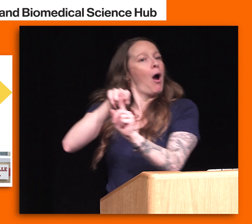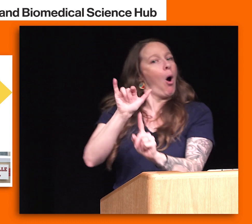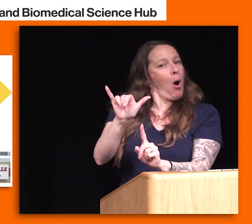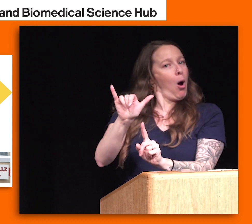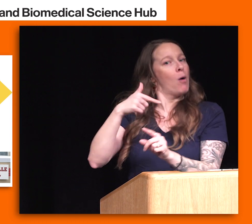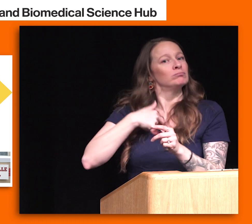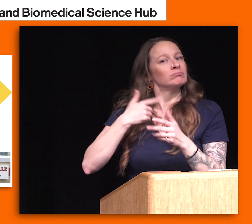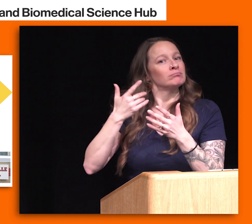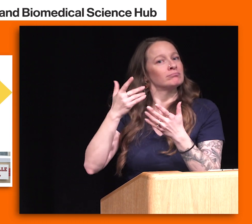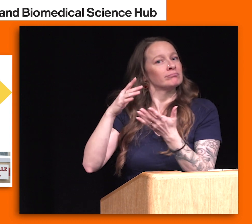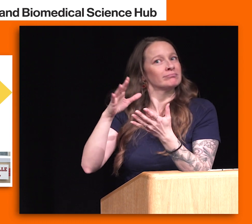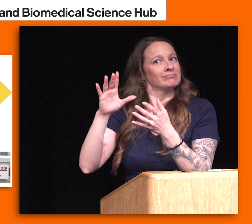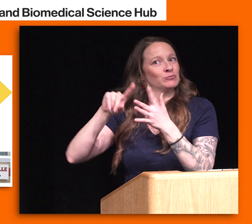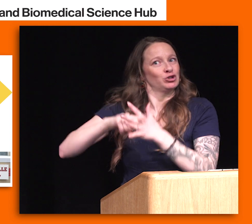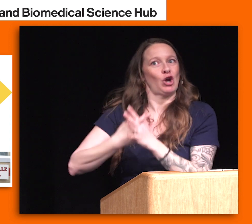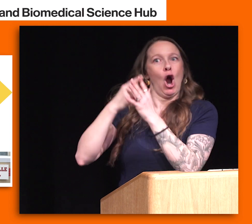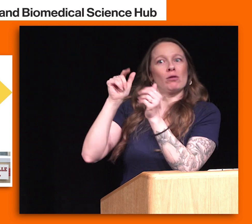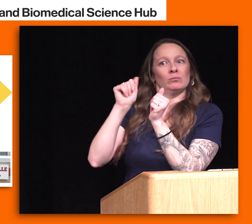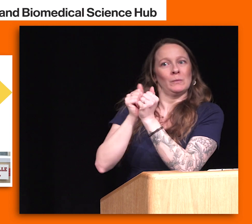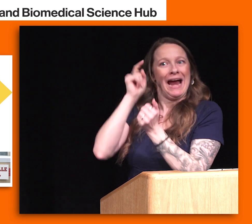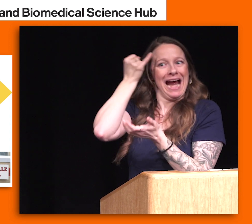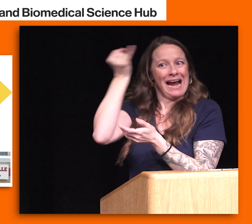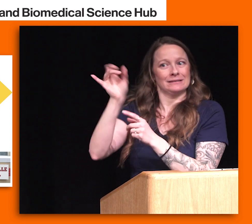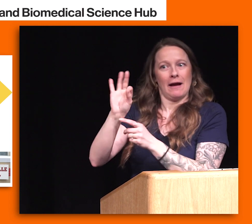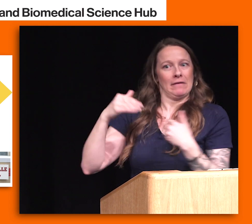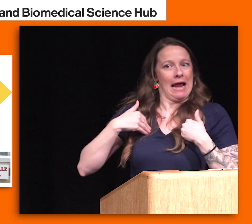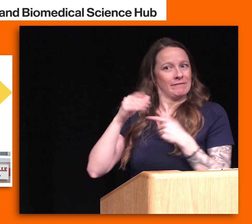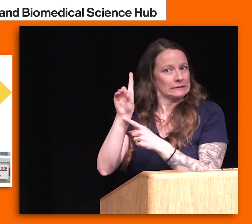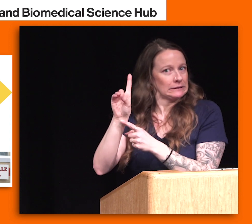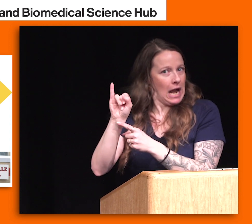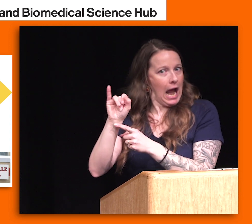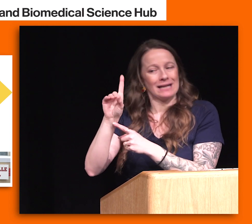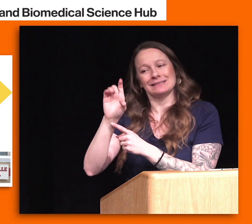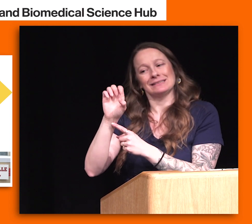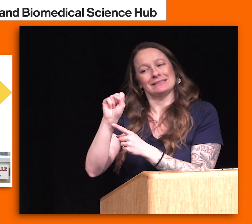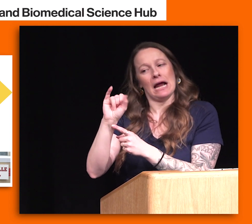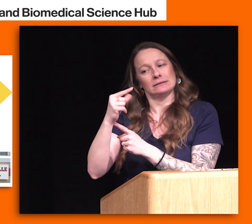But looking back, I realized I had a designated interpreter.